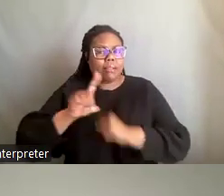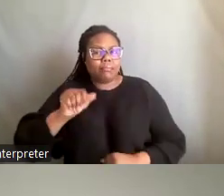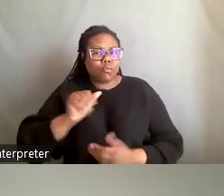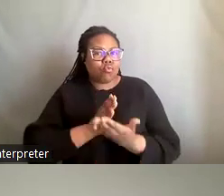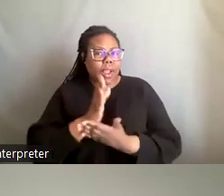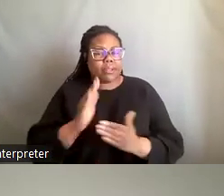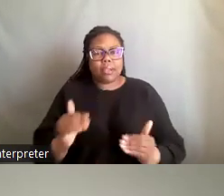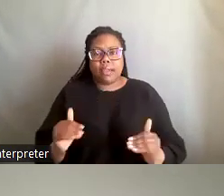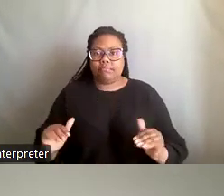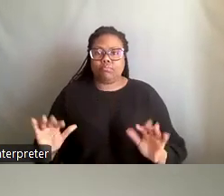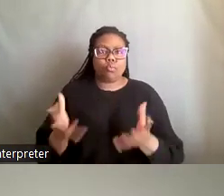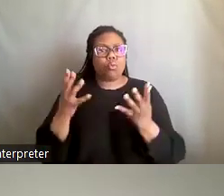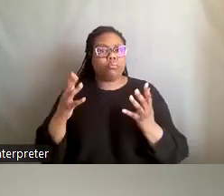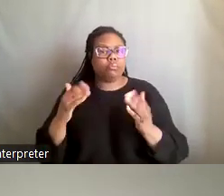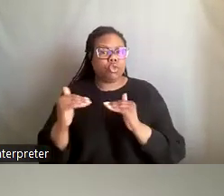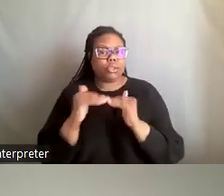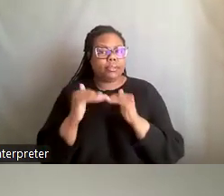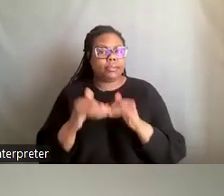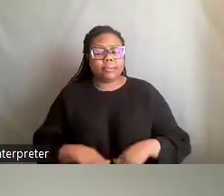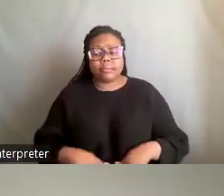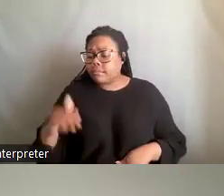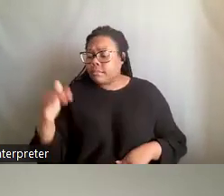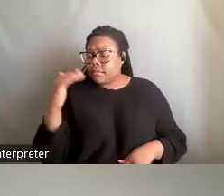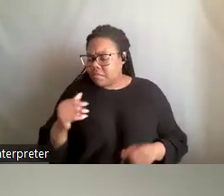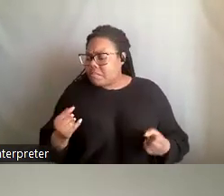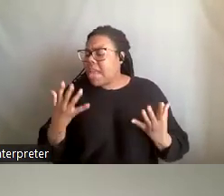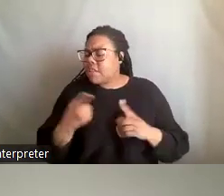movements to protect disability rights to promote justice.